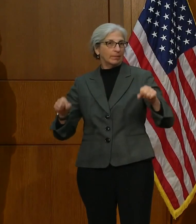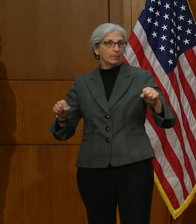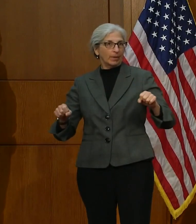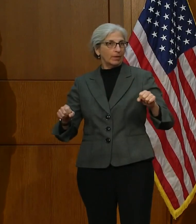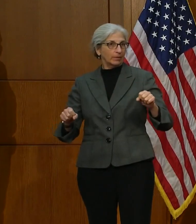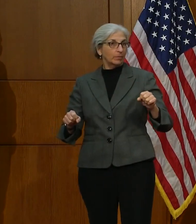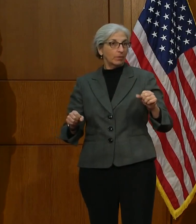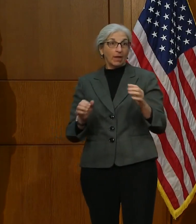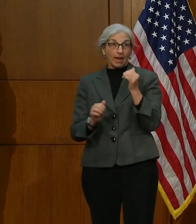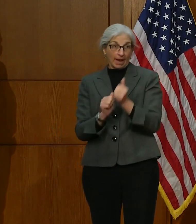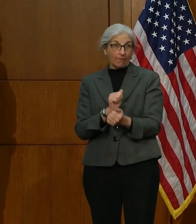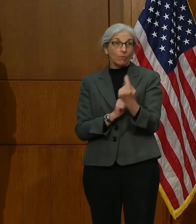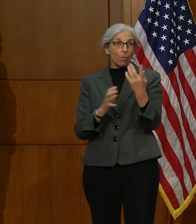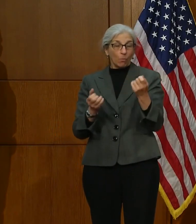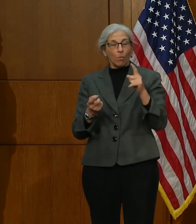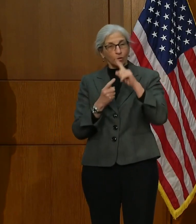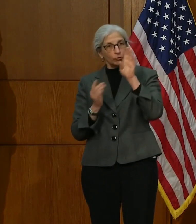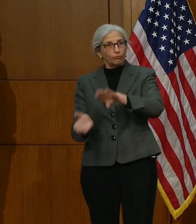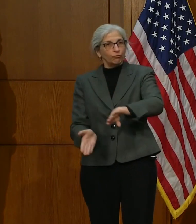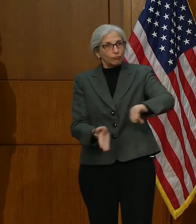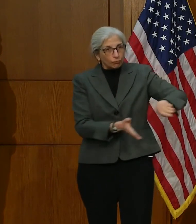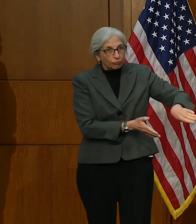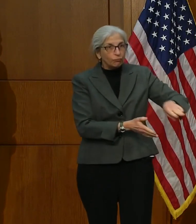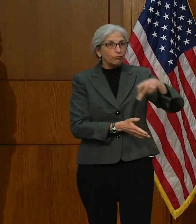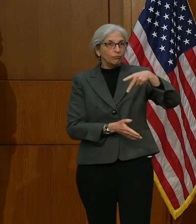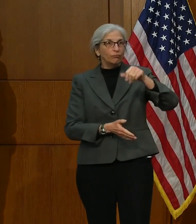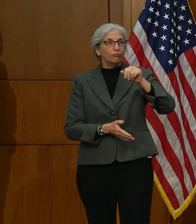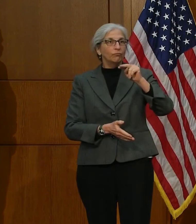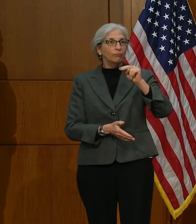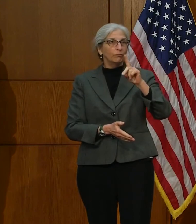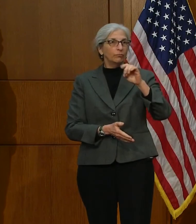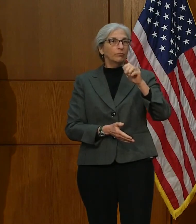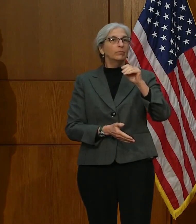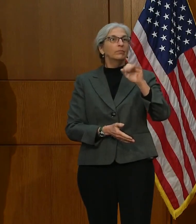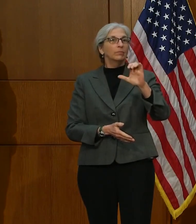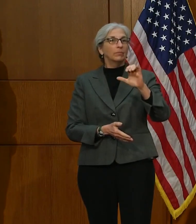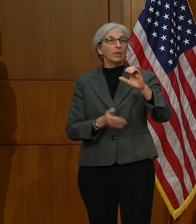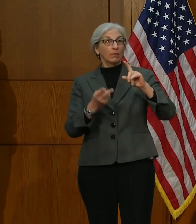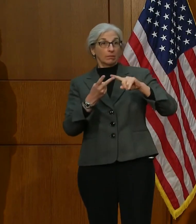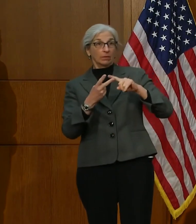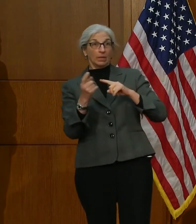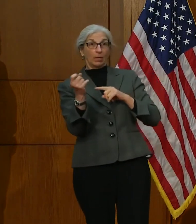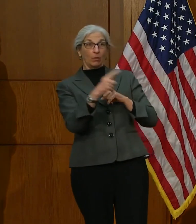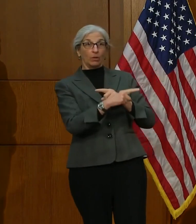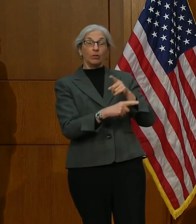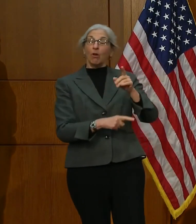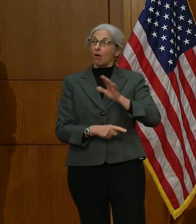SHOTS IN ARMS AS FAST WE CAN AND. EVERYBODY WANTS TO GET